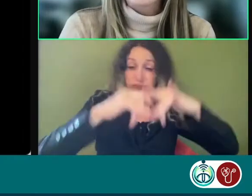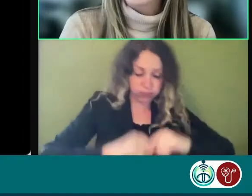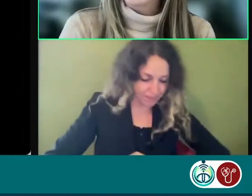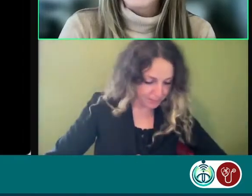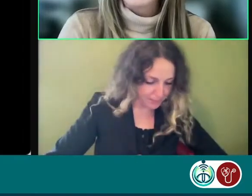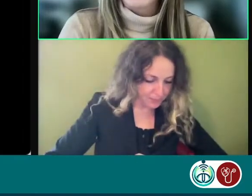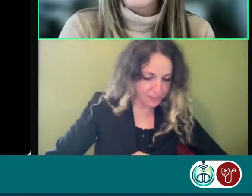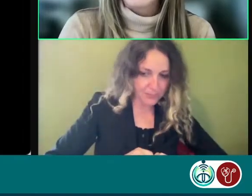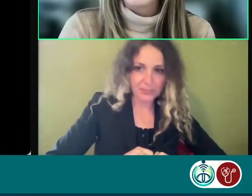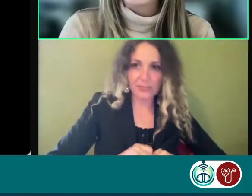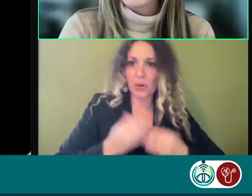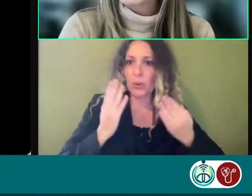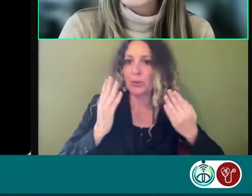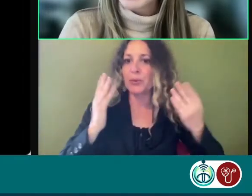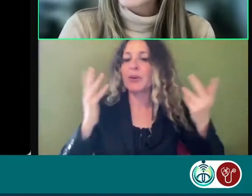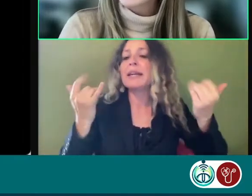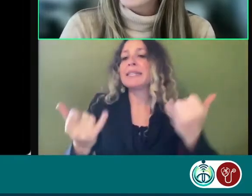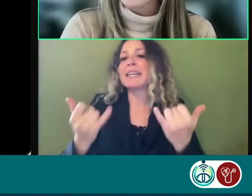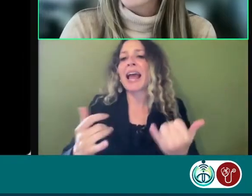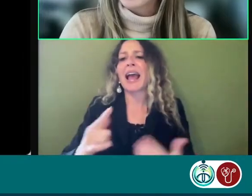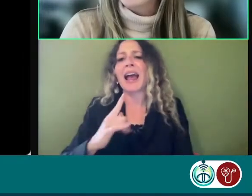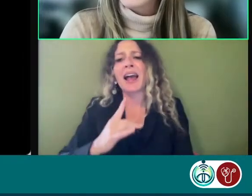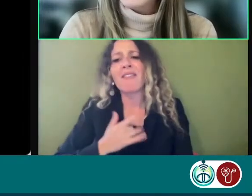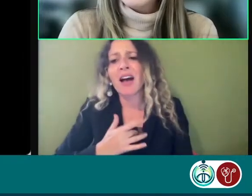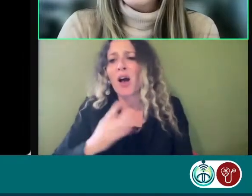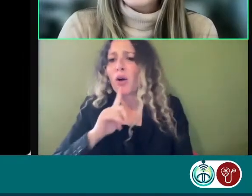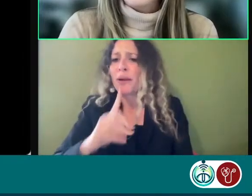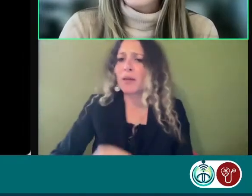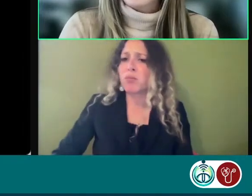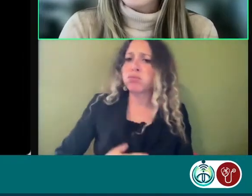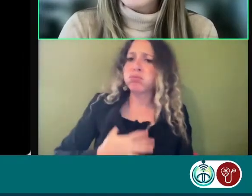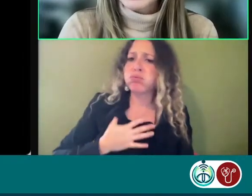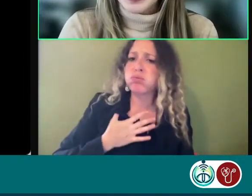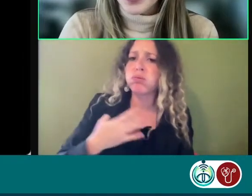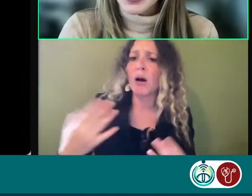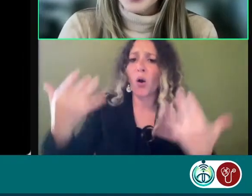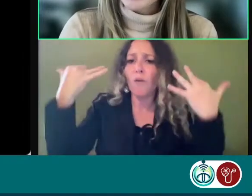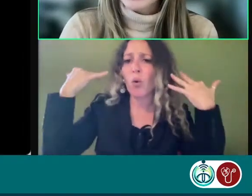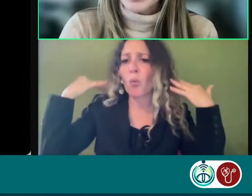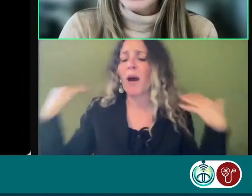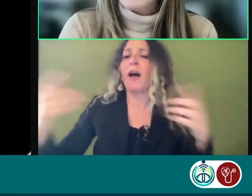felt really, really just inspired and overwhelmed hearing all of the disabled centered perspectives